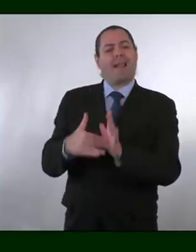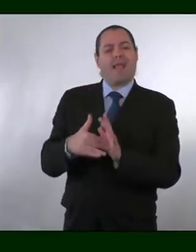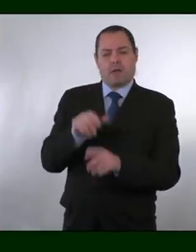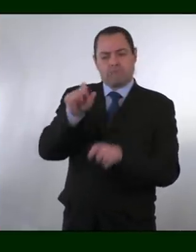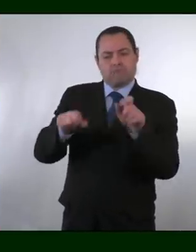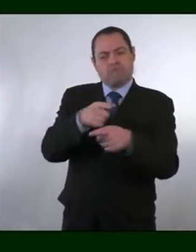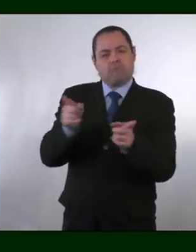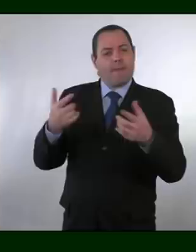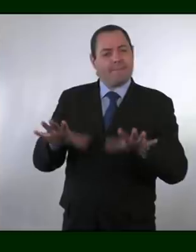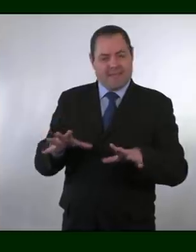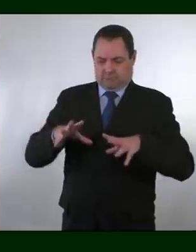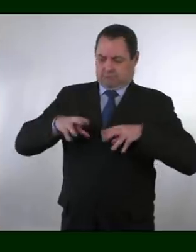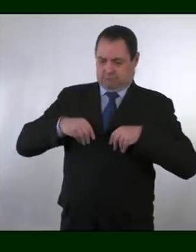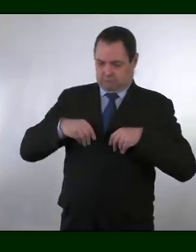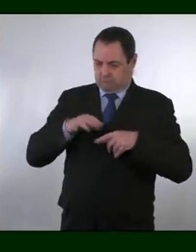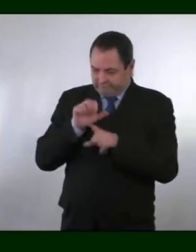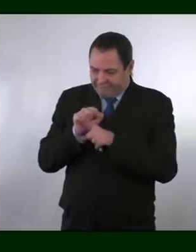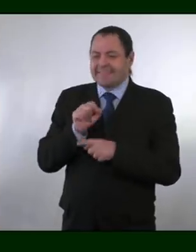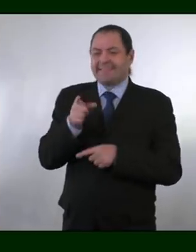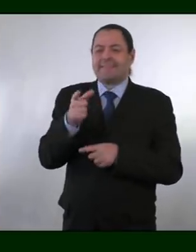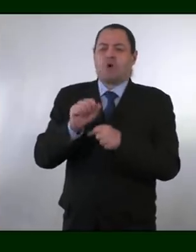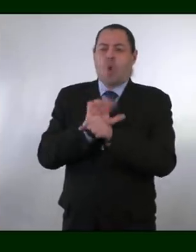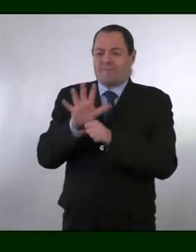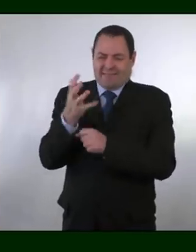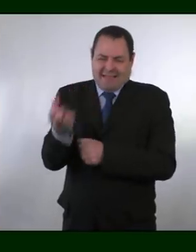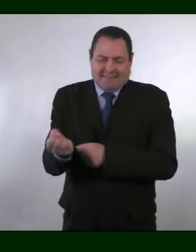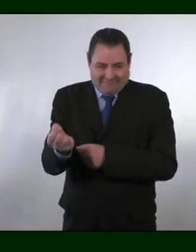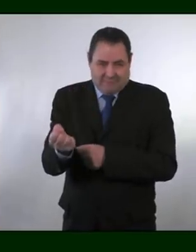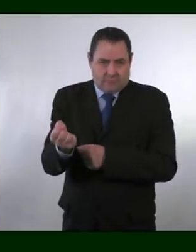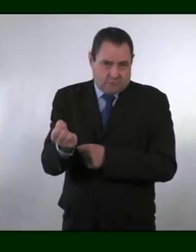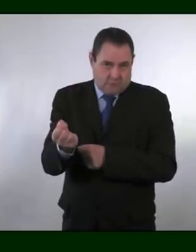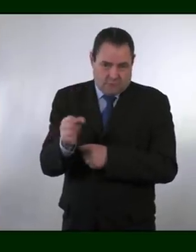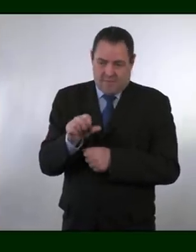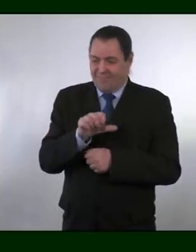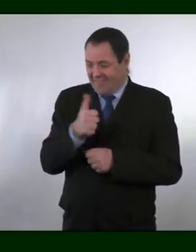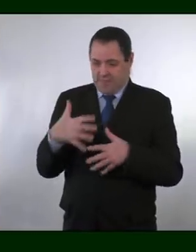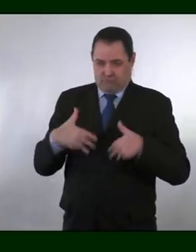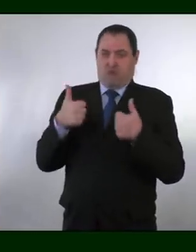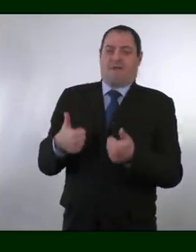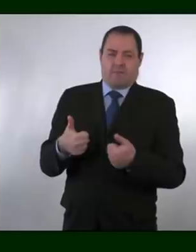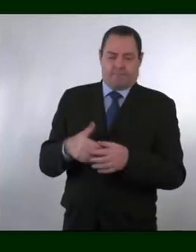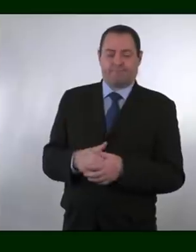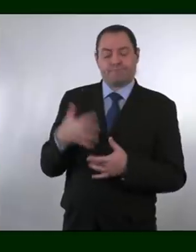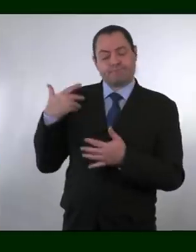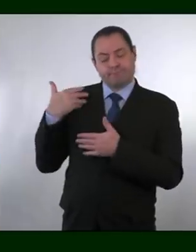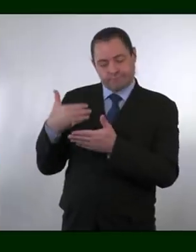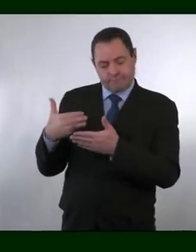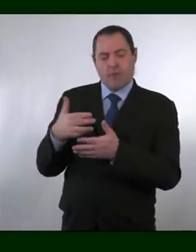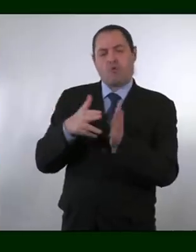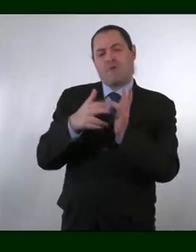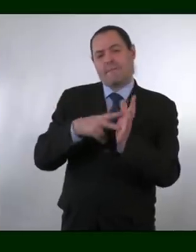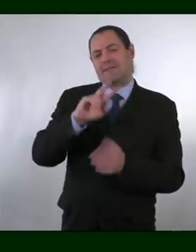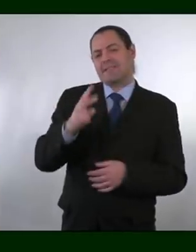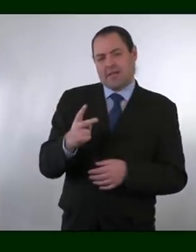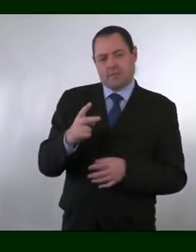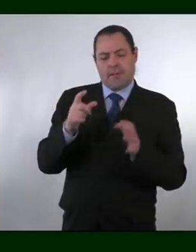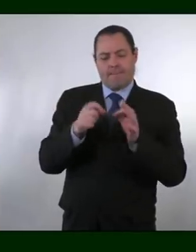after testing positive for covid-19. On 2 November, The BMJ reported that all those